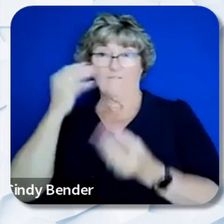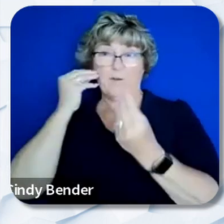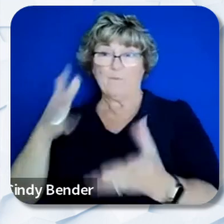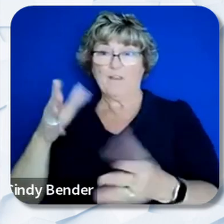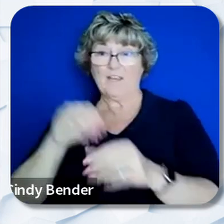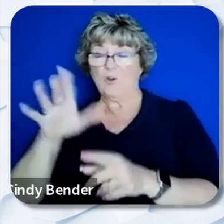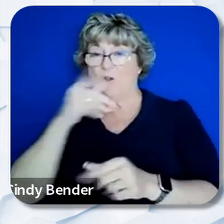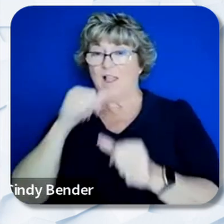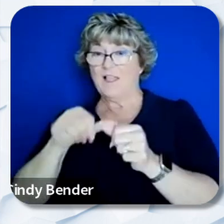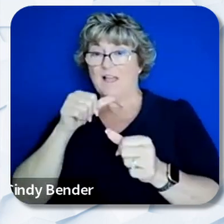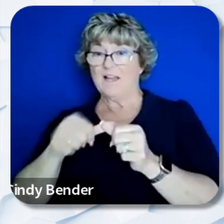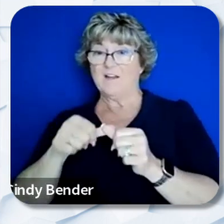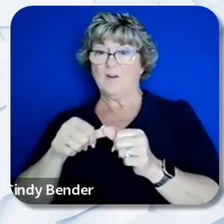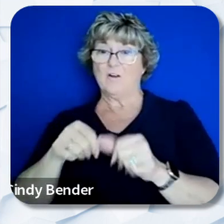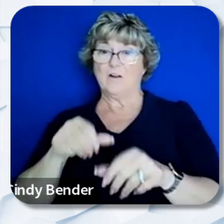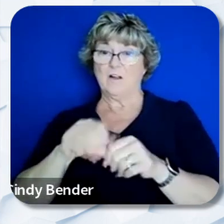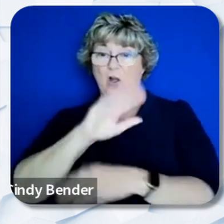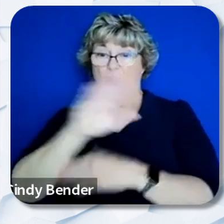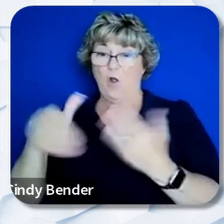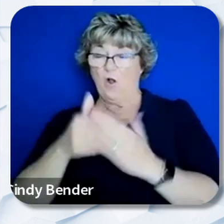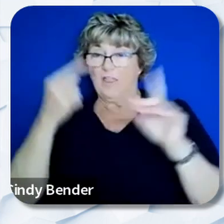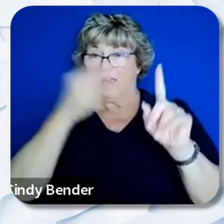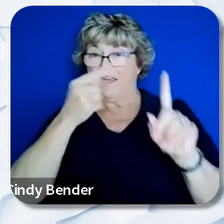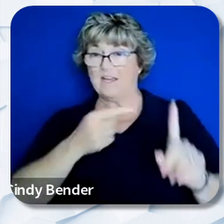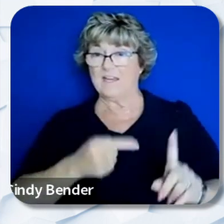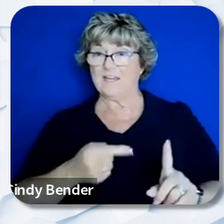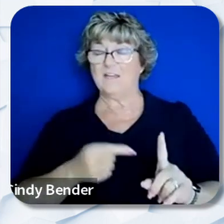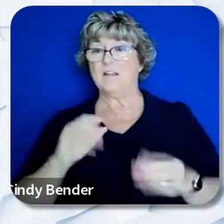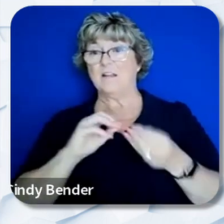It would be in all the indicators, and you could see Indicator 8, and it will tell you